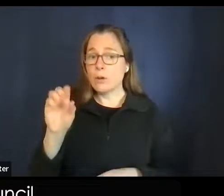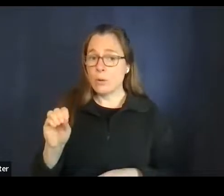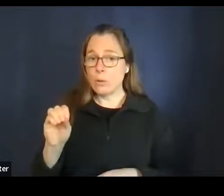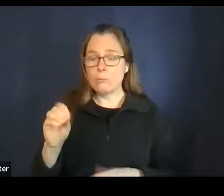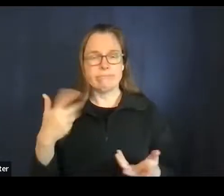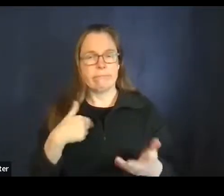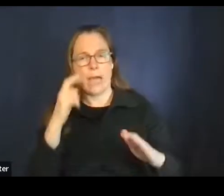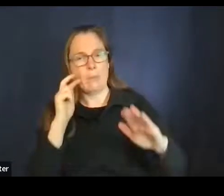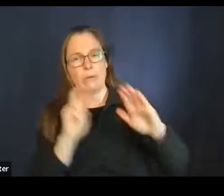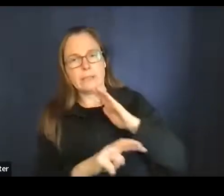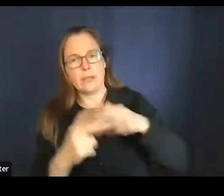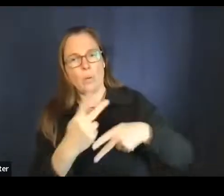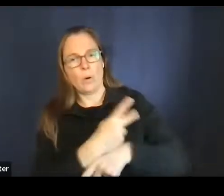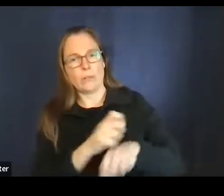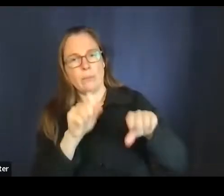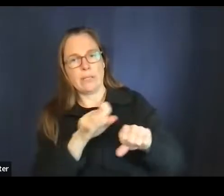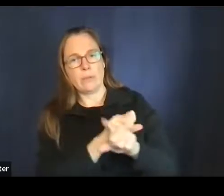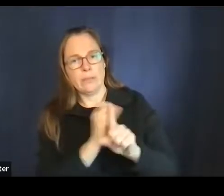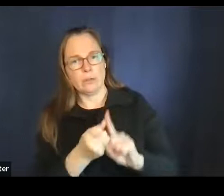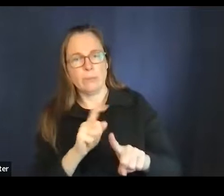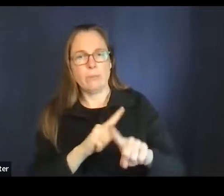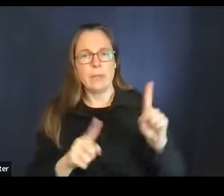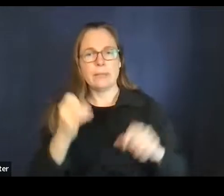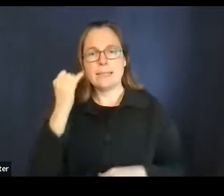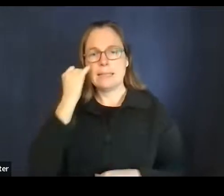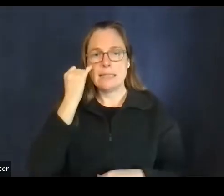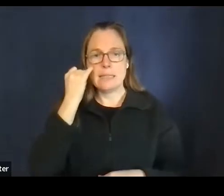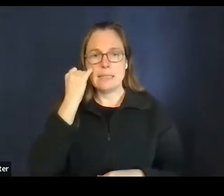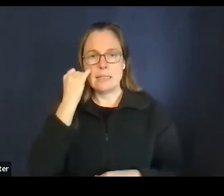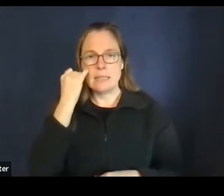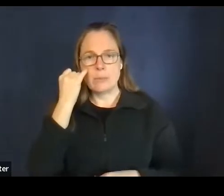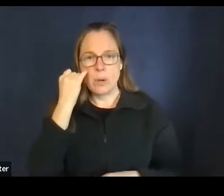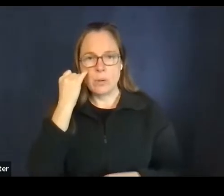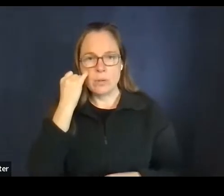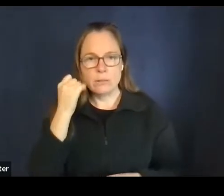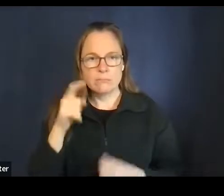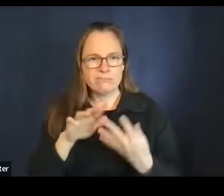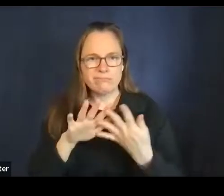Worst case scenario, let’s say they're just crazy lines...